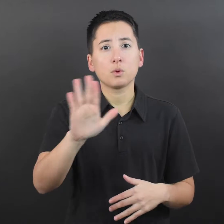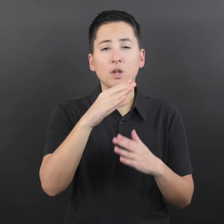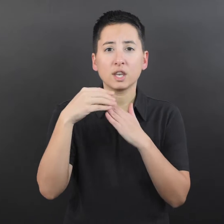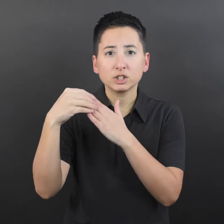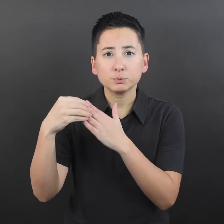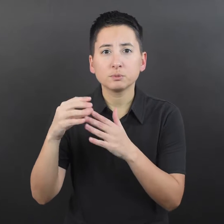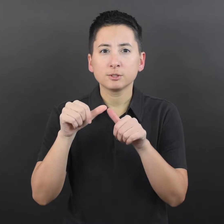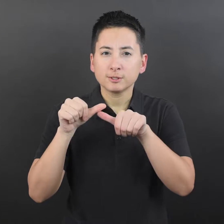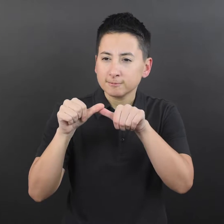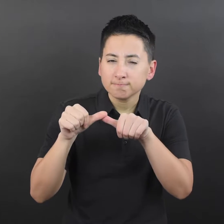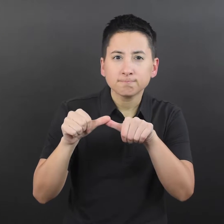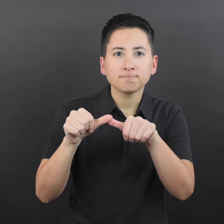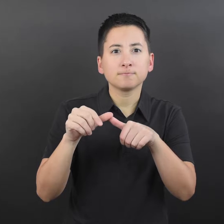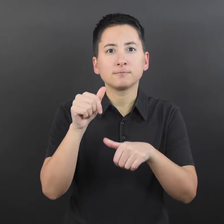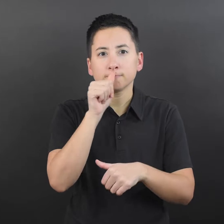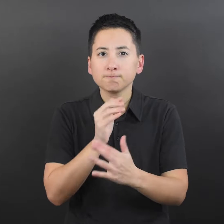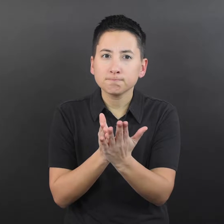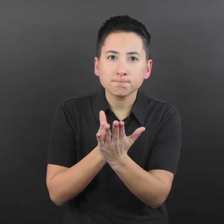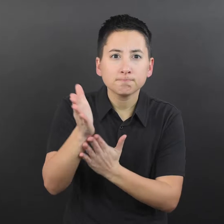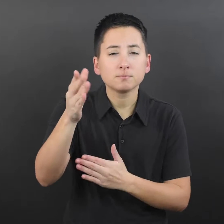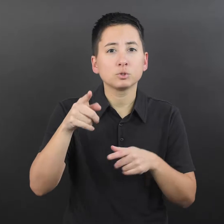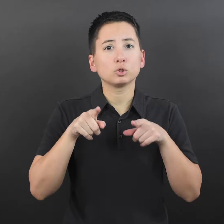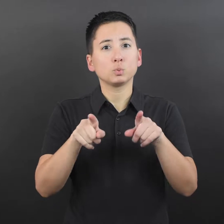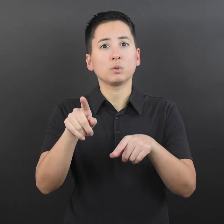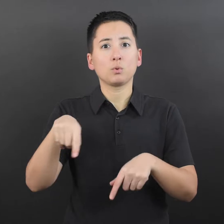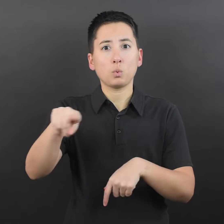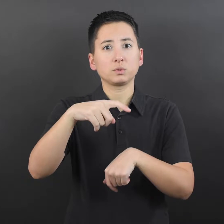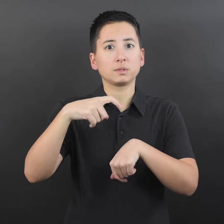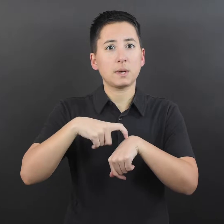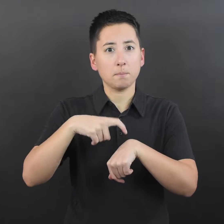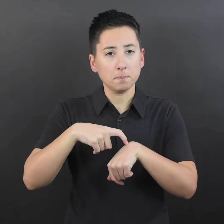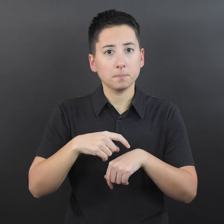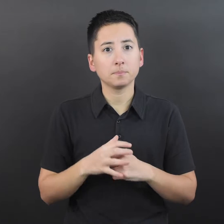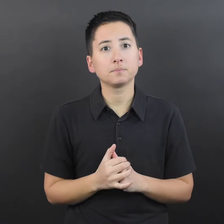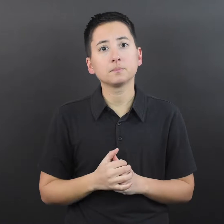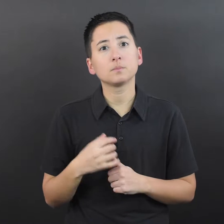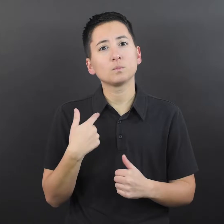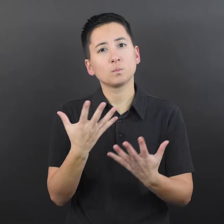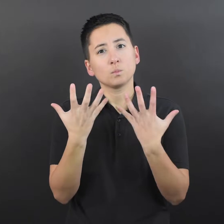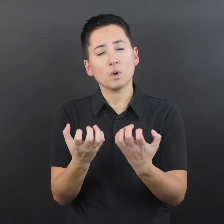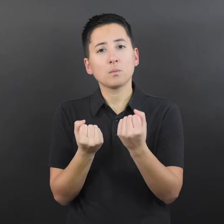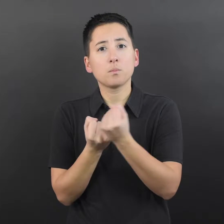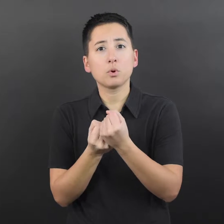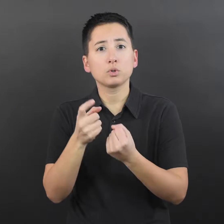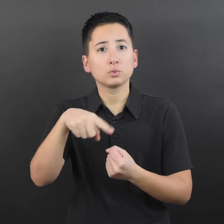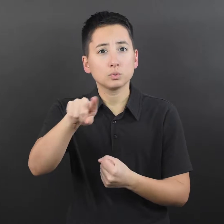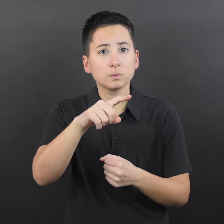We are grateful for your leadership and resiliency during these trying times and want to support